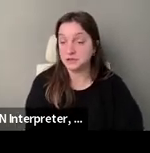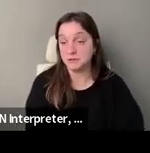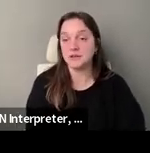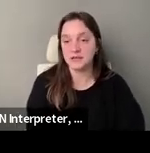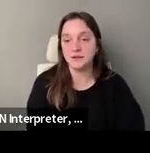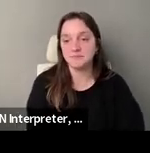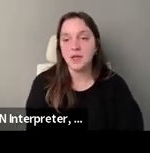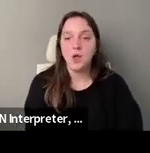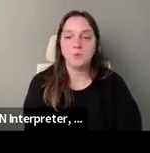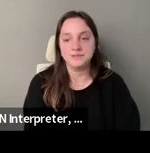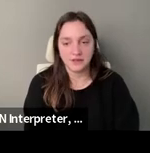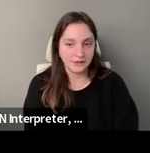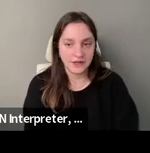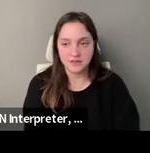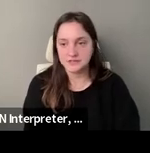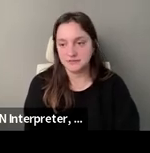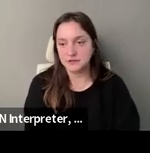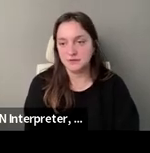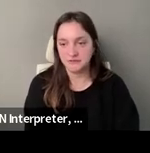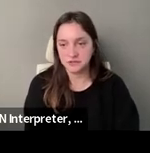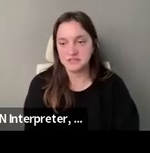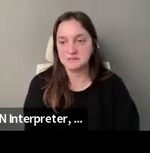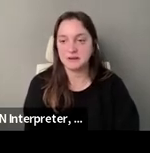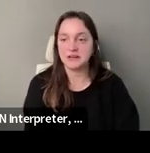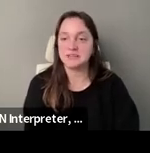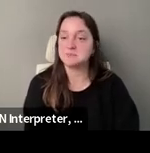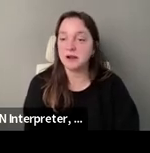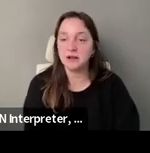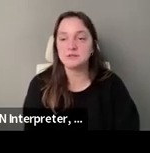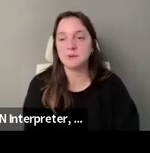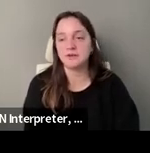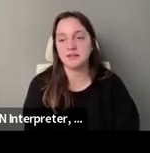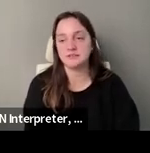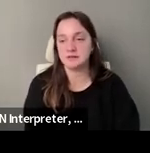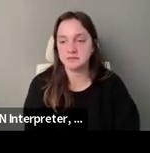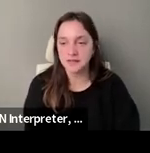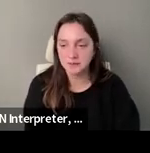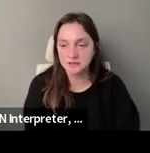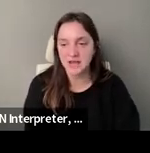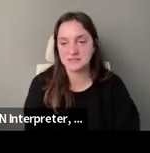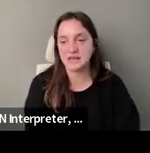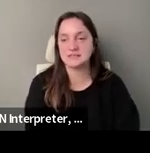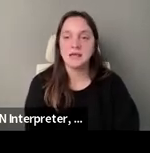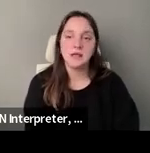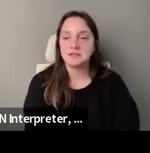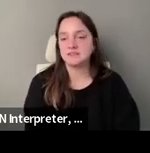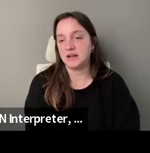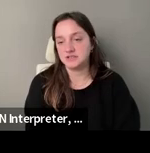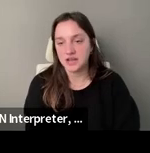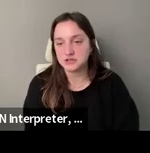community. We saw a lot of the deaf refugees experience barriers whether that's around language access,